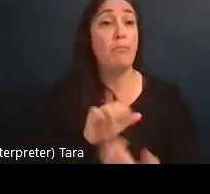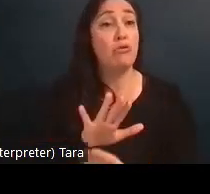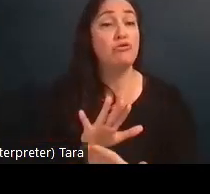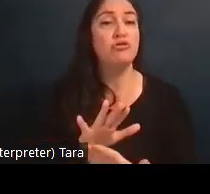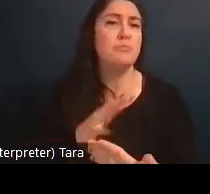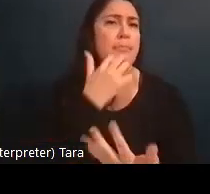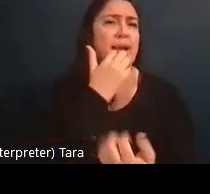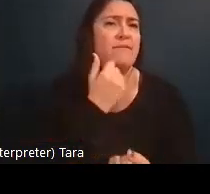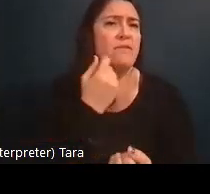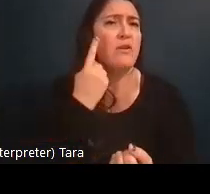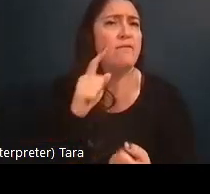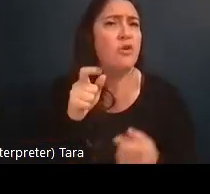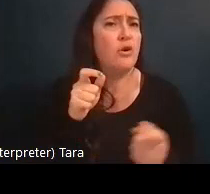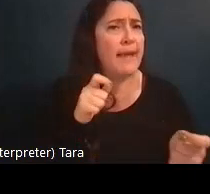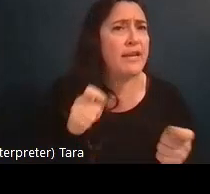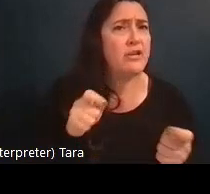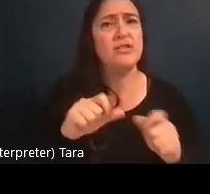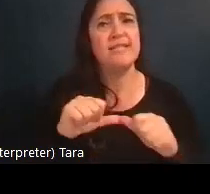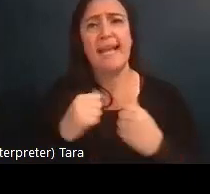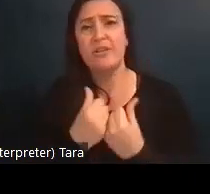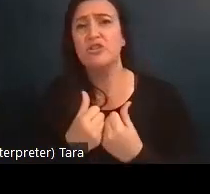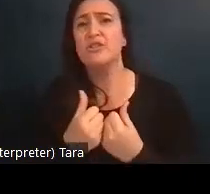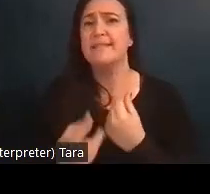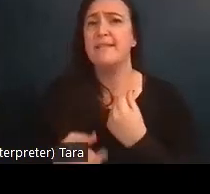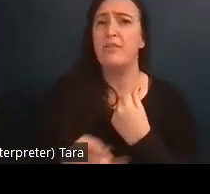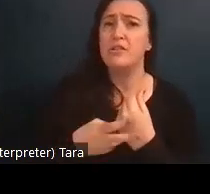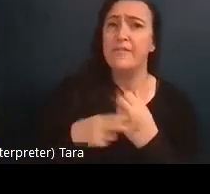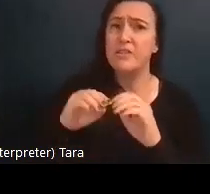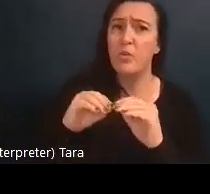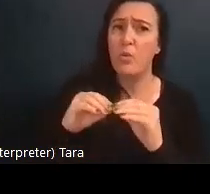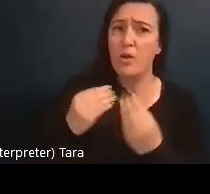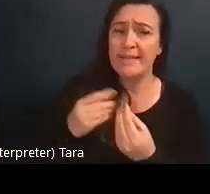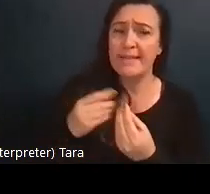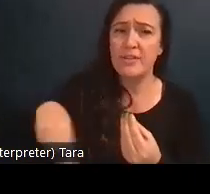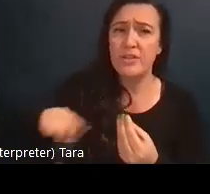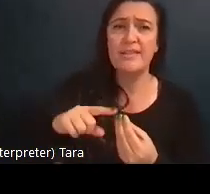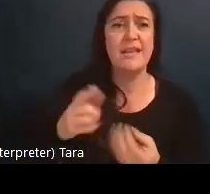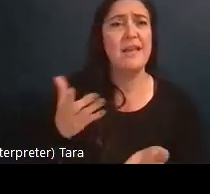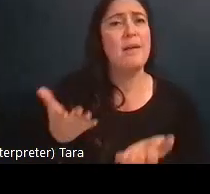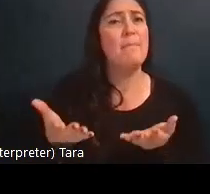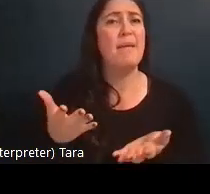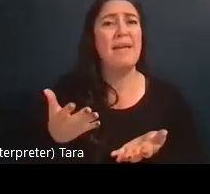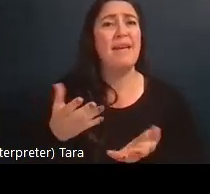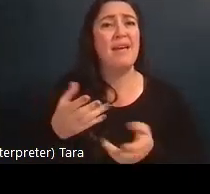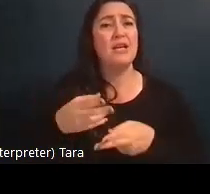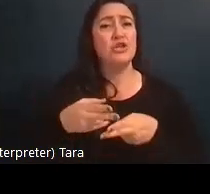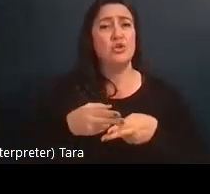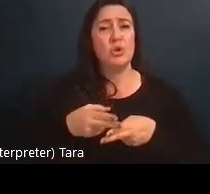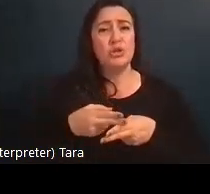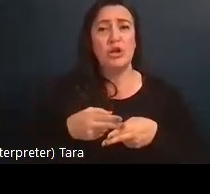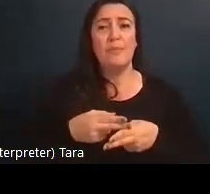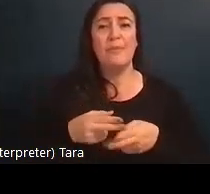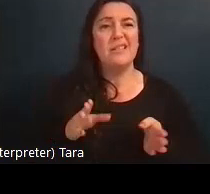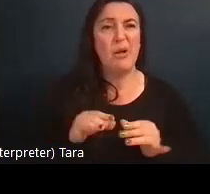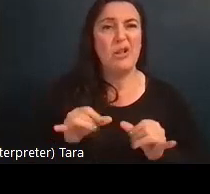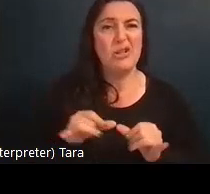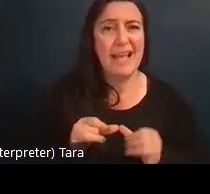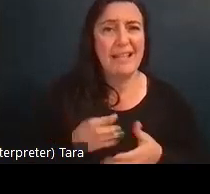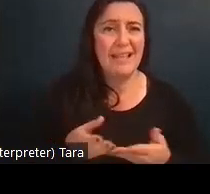conservation organizations who are maybe not getting as much out of shorter term or smaller scale ecological experiments in